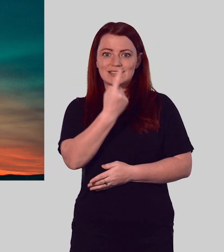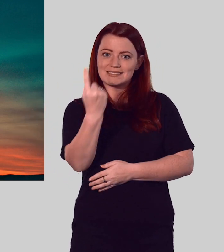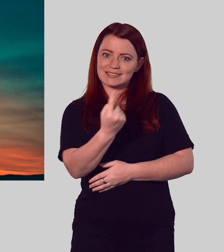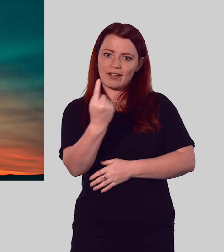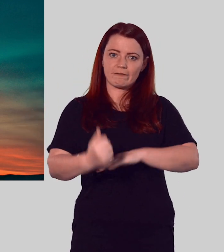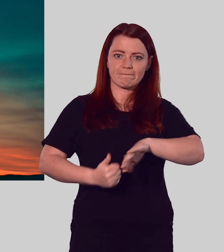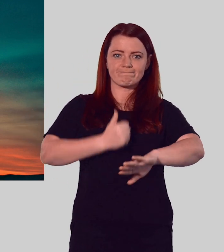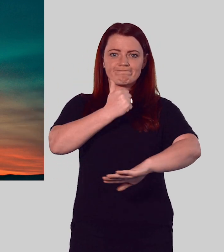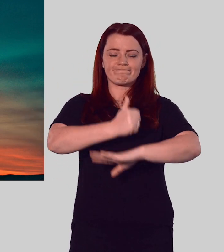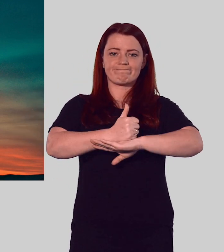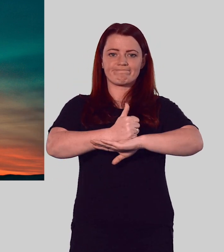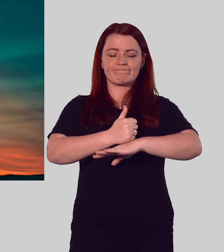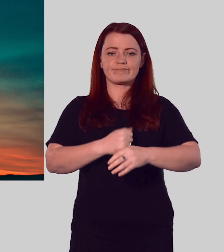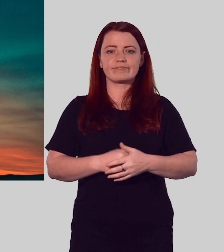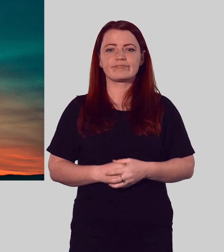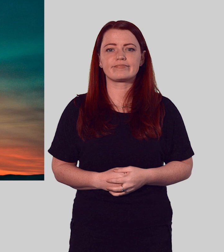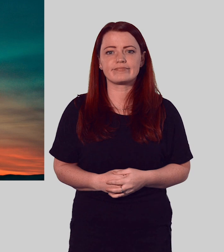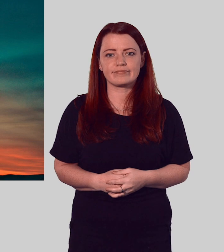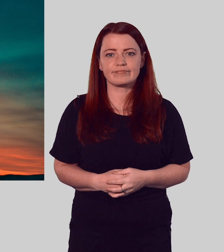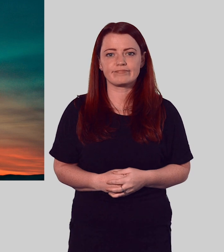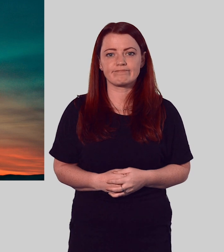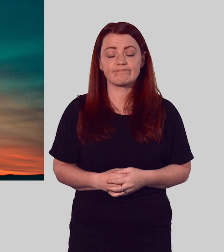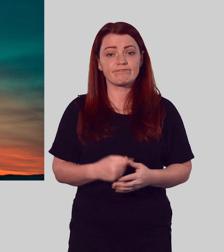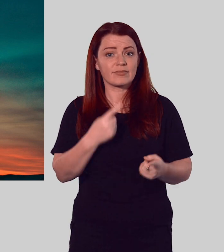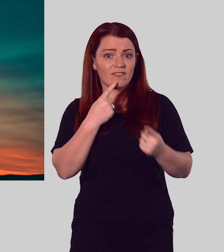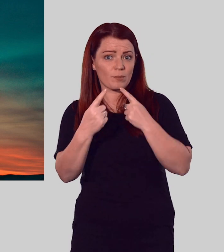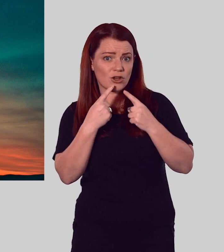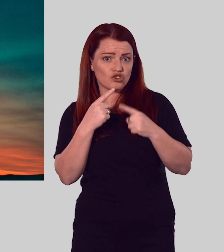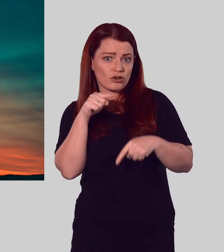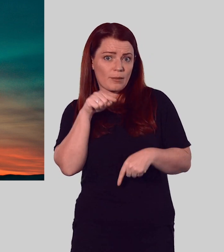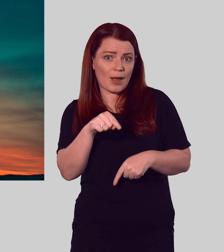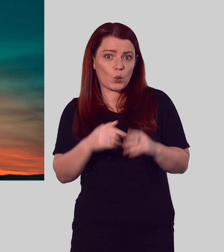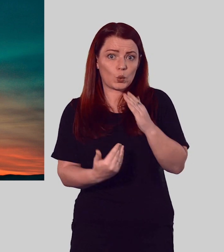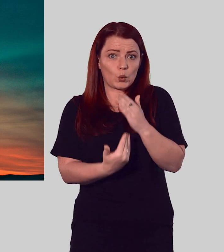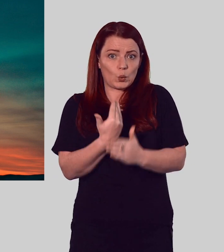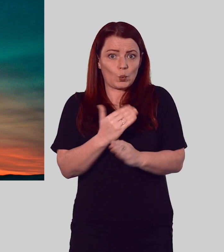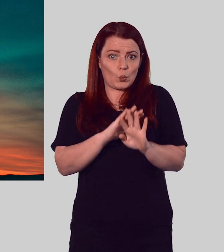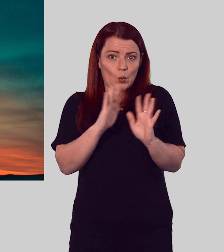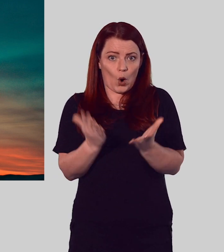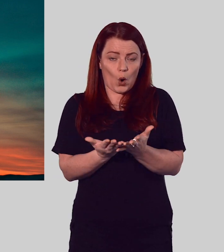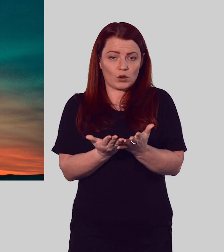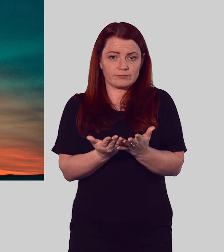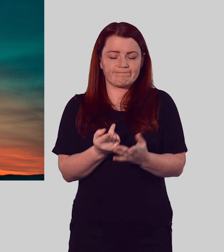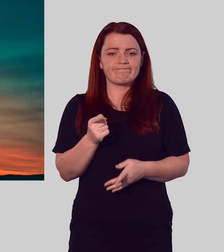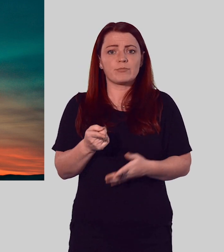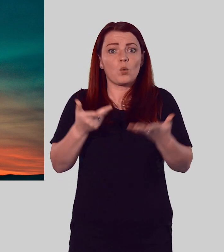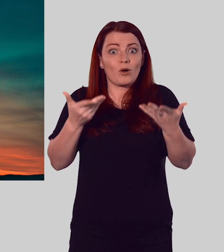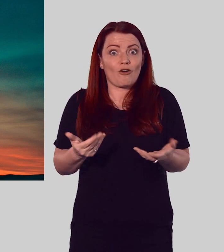A little bit about it as we're currently making it right now, it's using